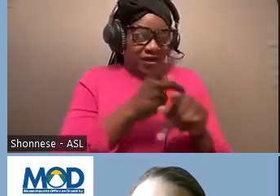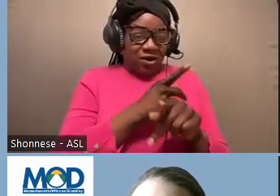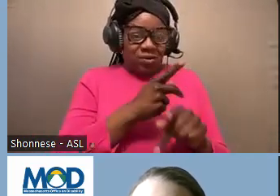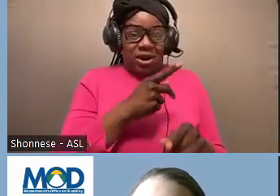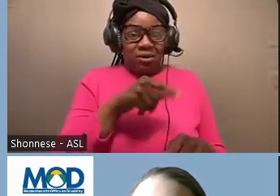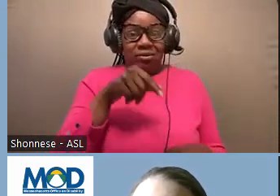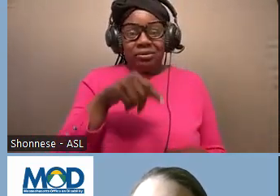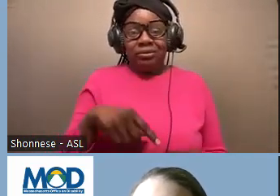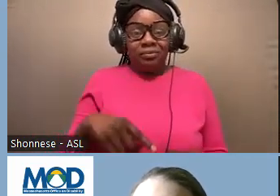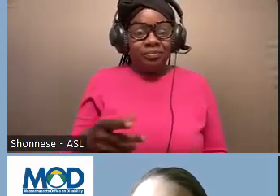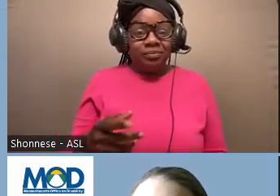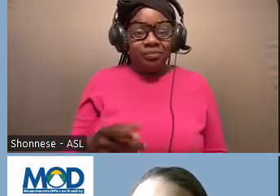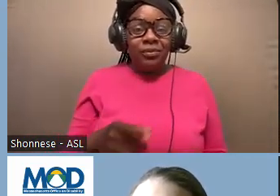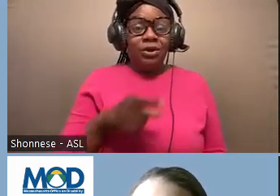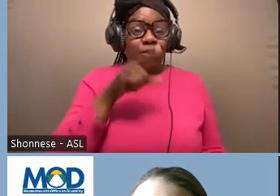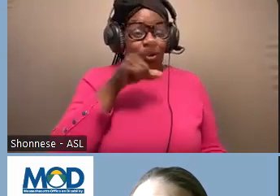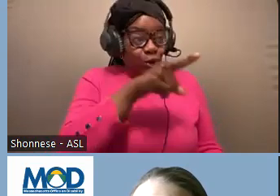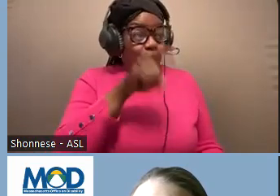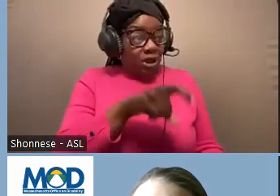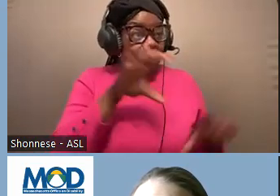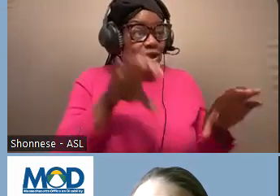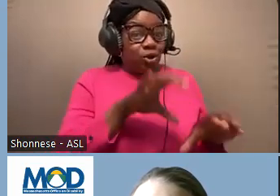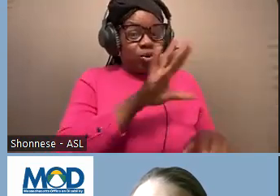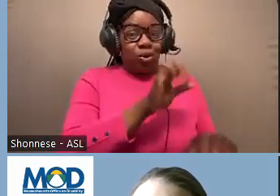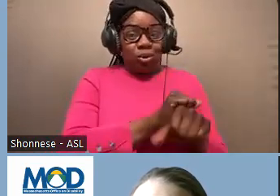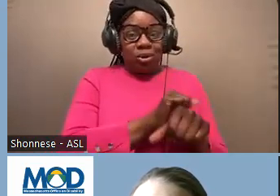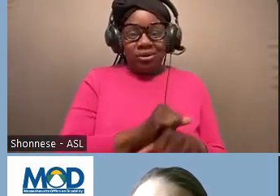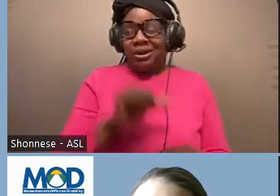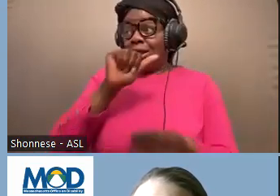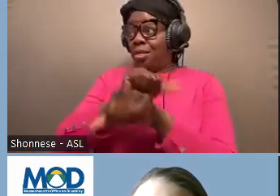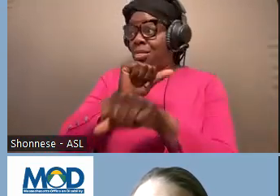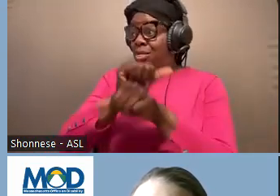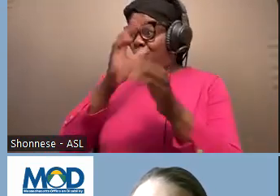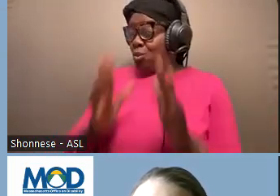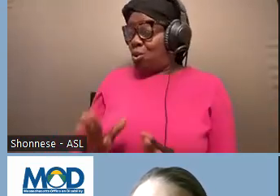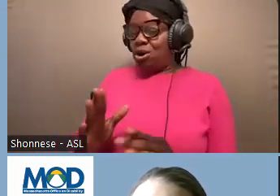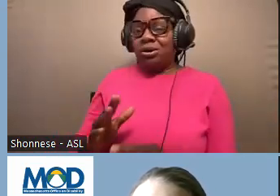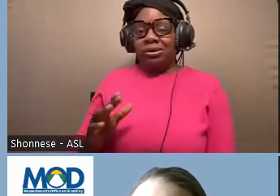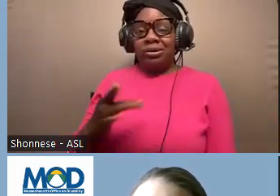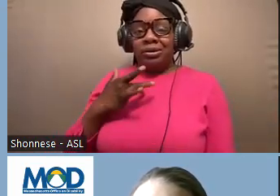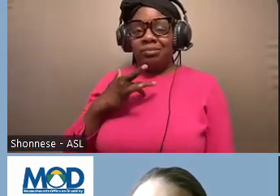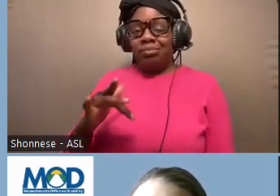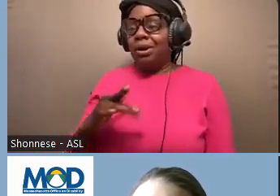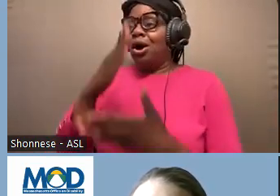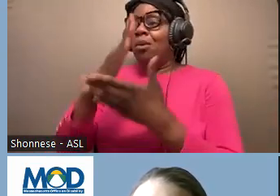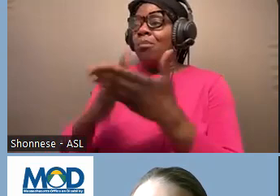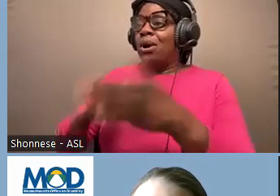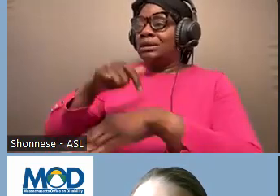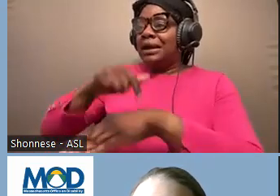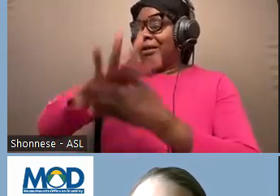Yeah, yeah, the employee's using it in a way where it's consistent with a part-time schedule. So that's why I'm trying to ask --